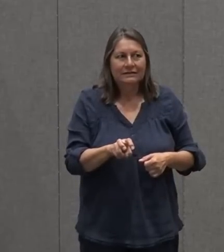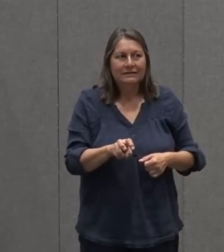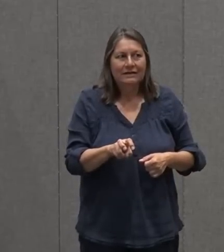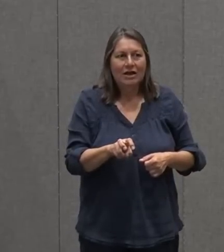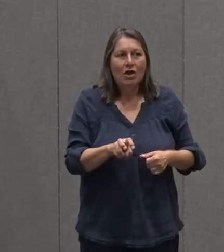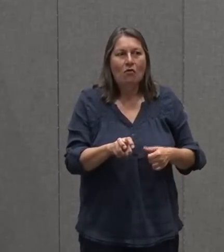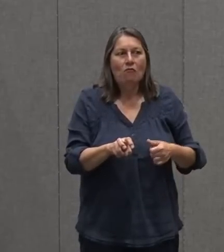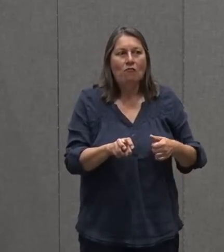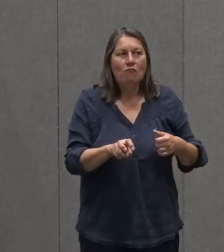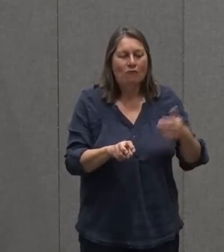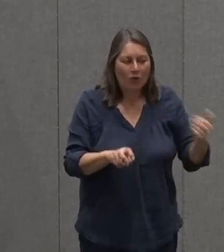14, no 13.